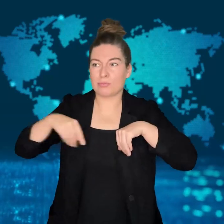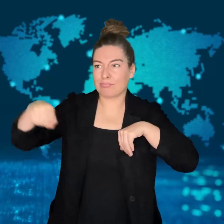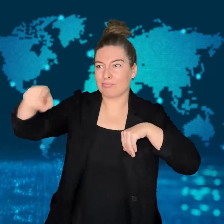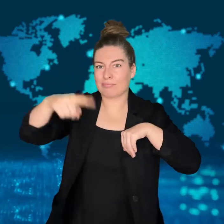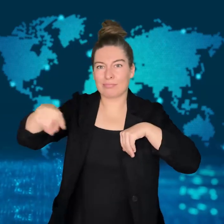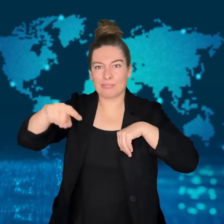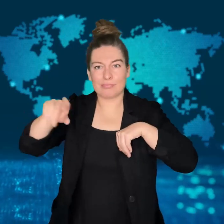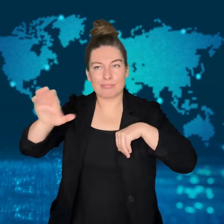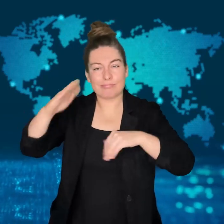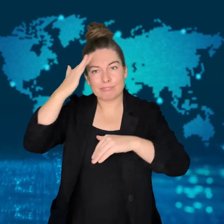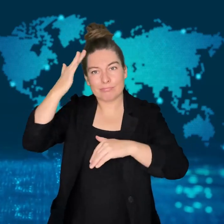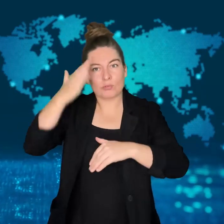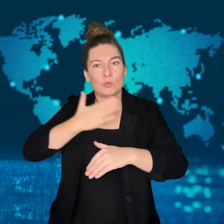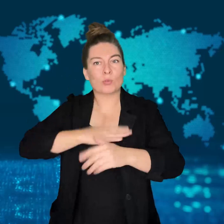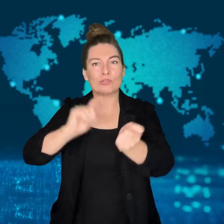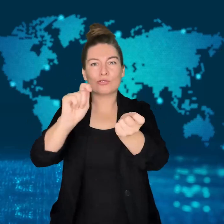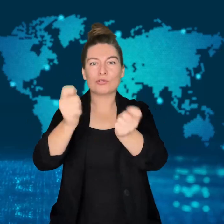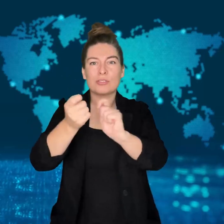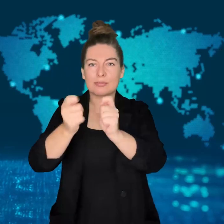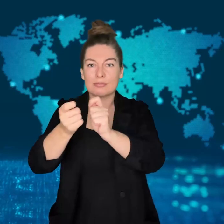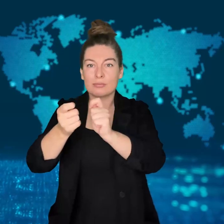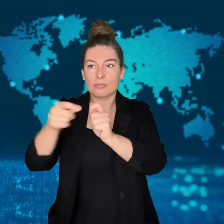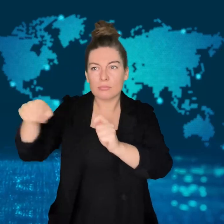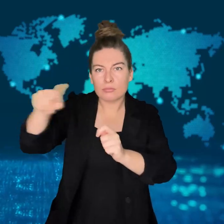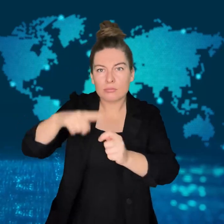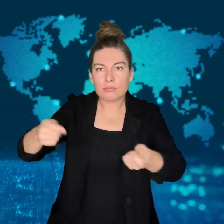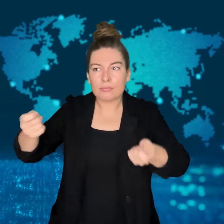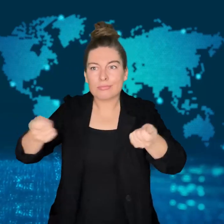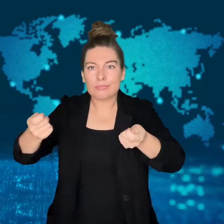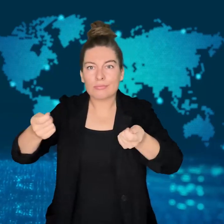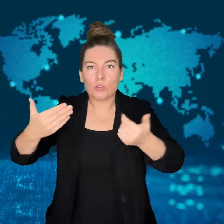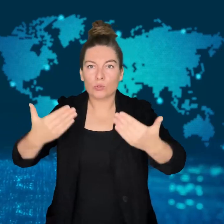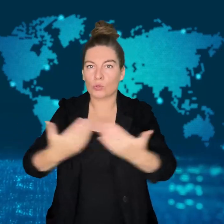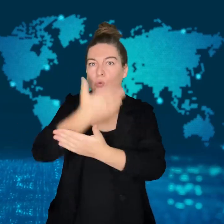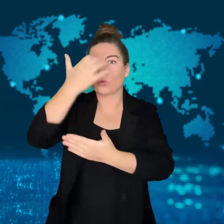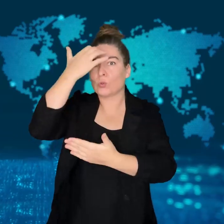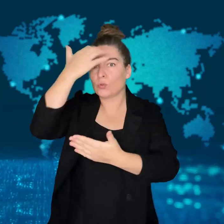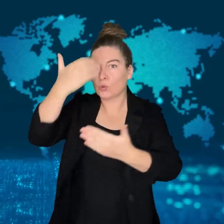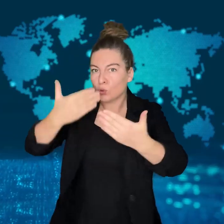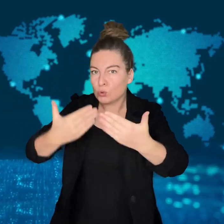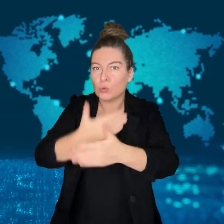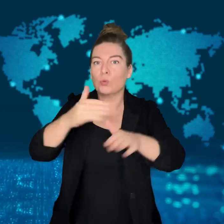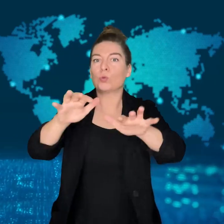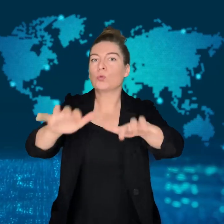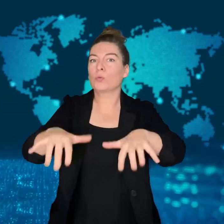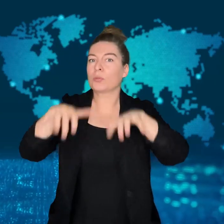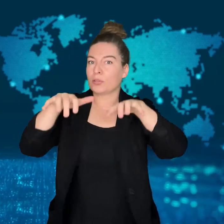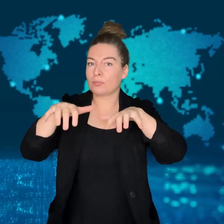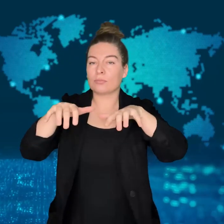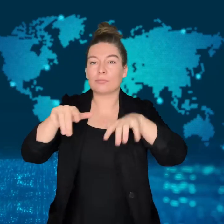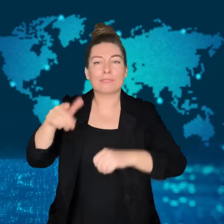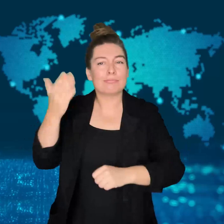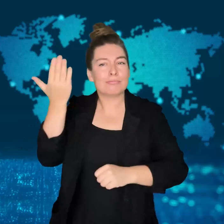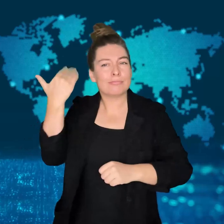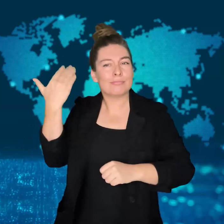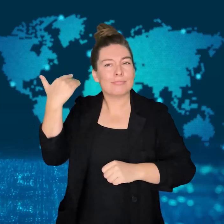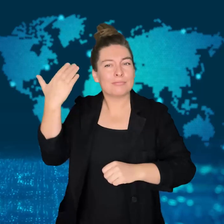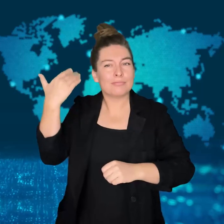the country's newly elected government.